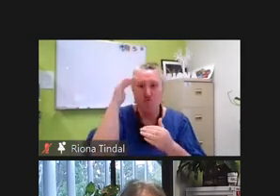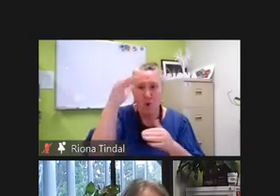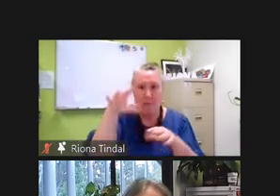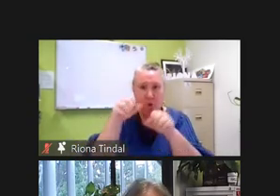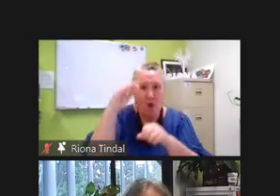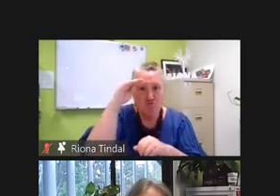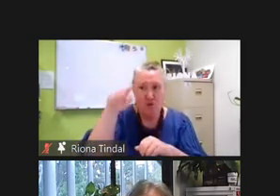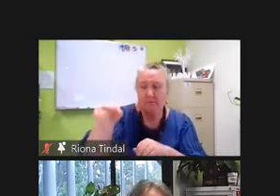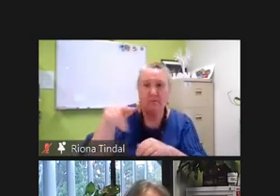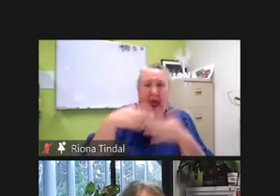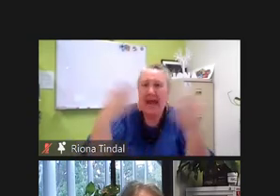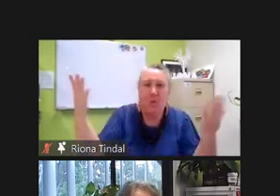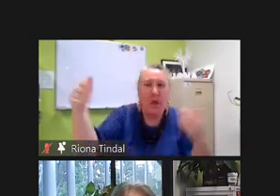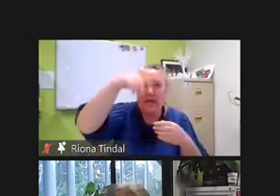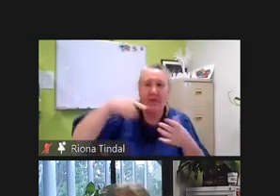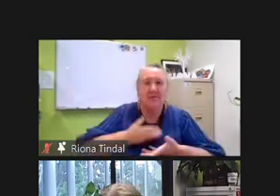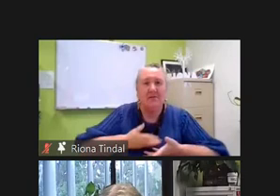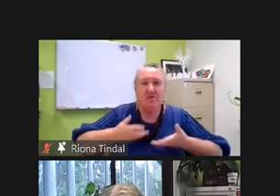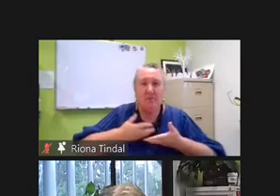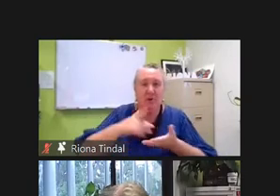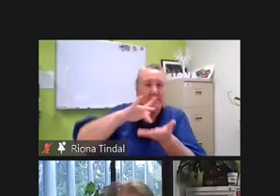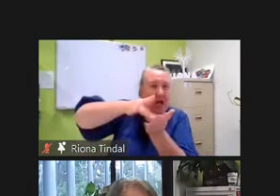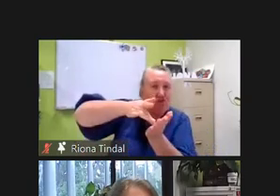space. Maybe it's in the library or a room that we can book, really can be anywhere,